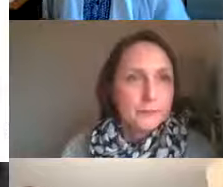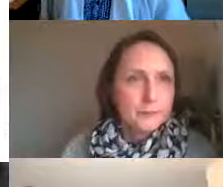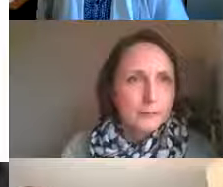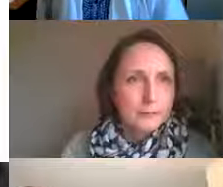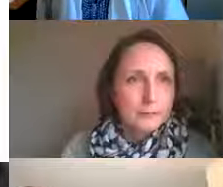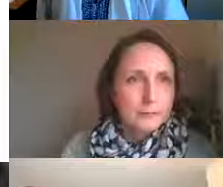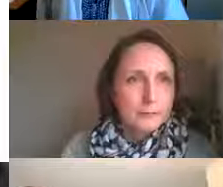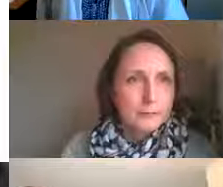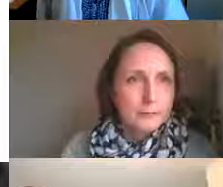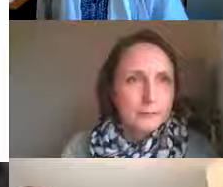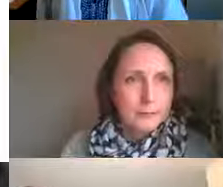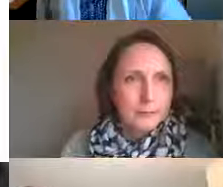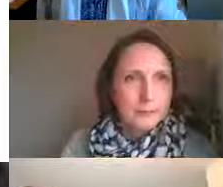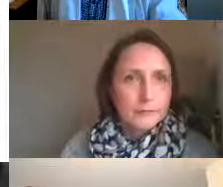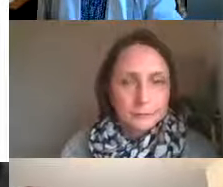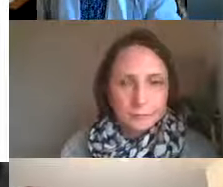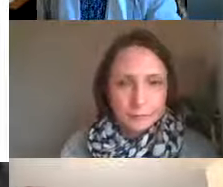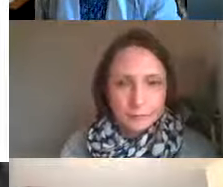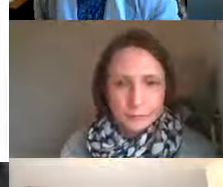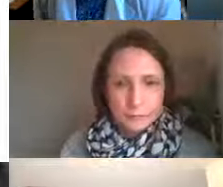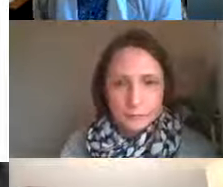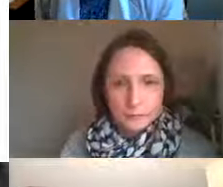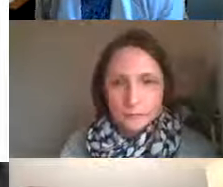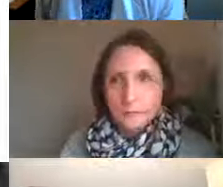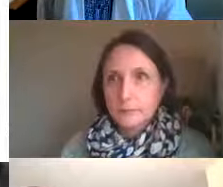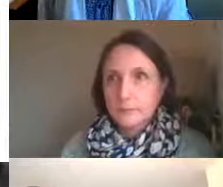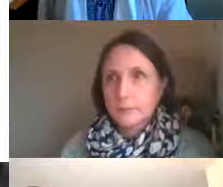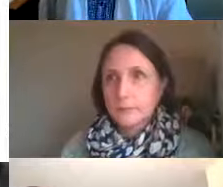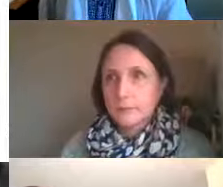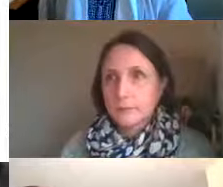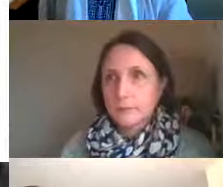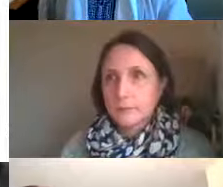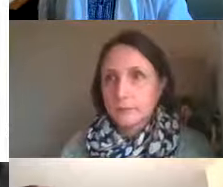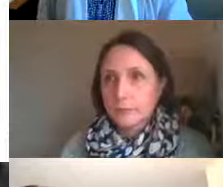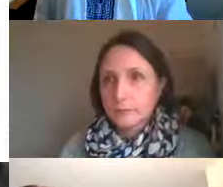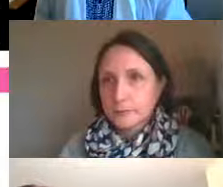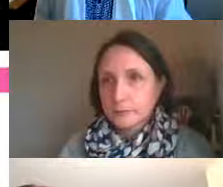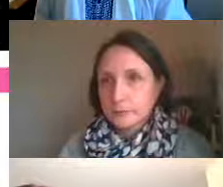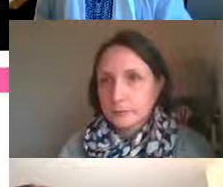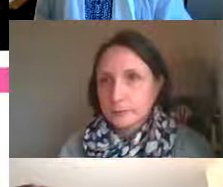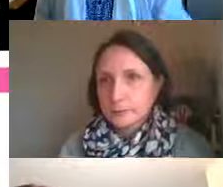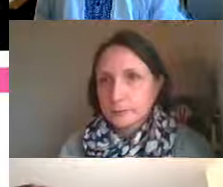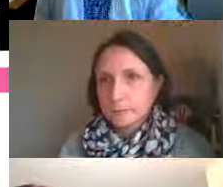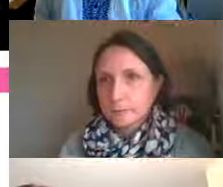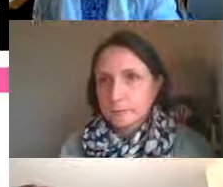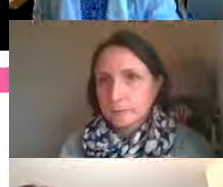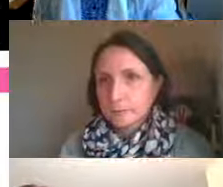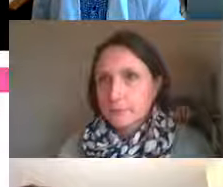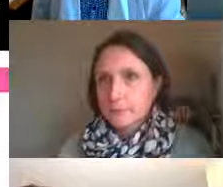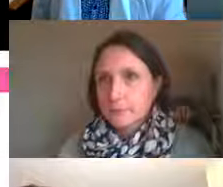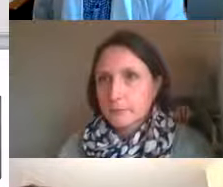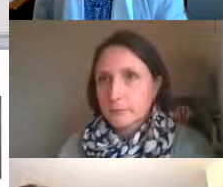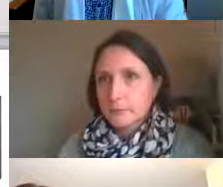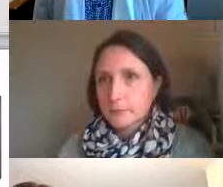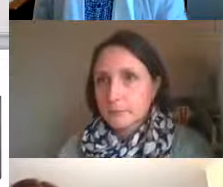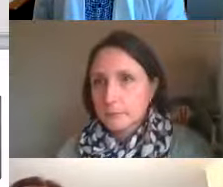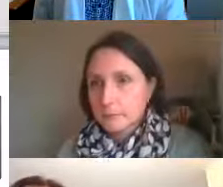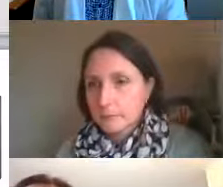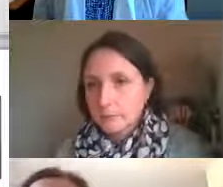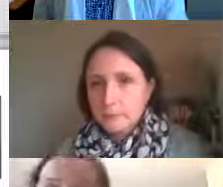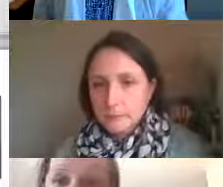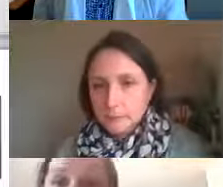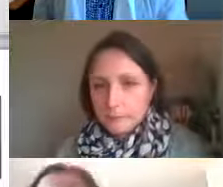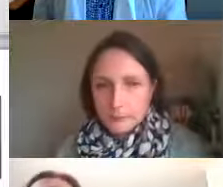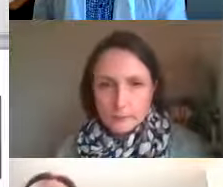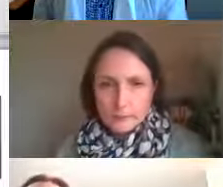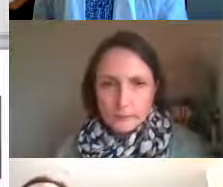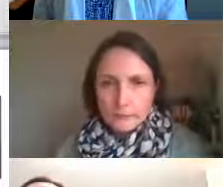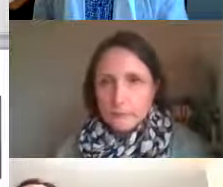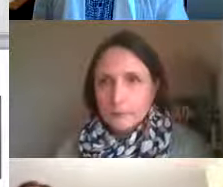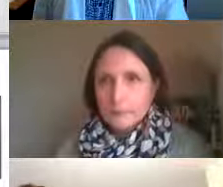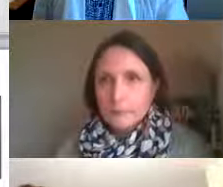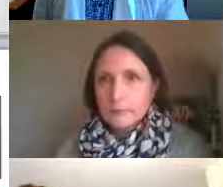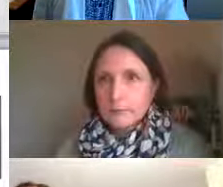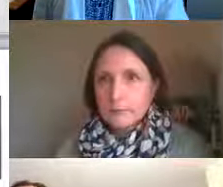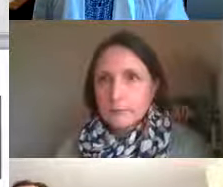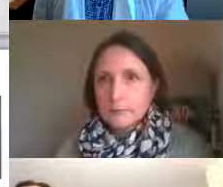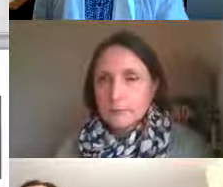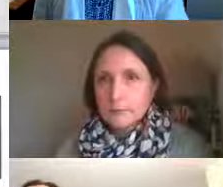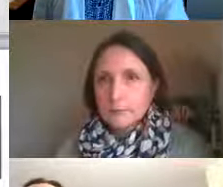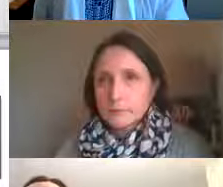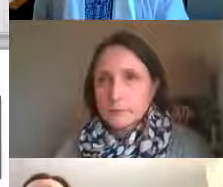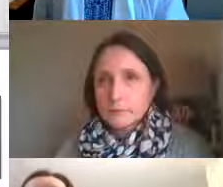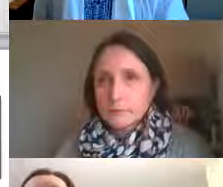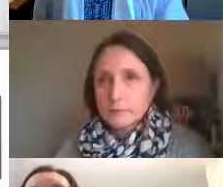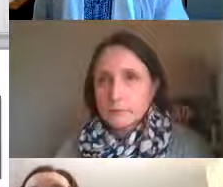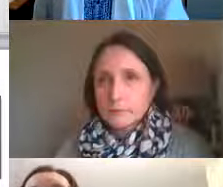oh i'm just going to go back to that one because i wanted to take you through the uh